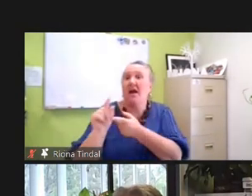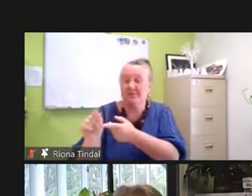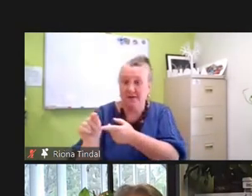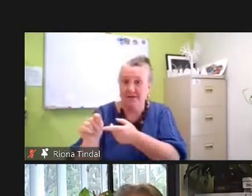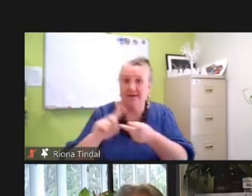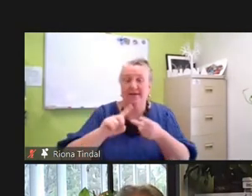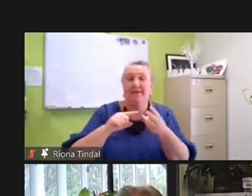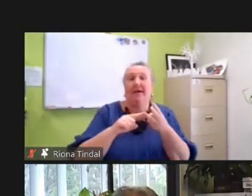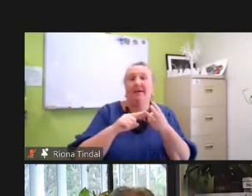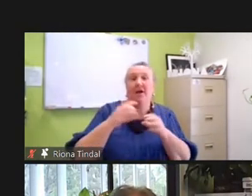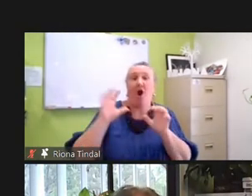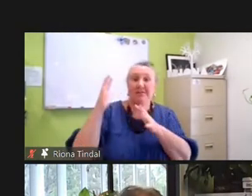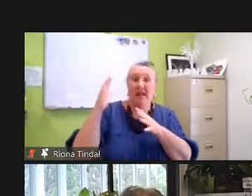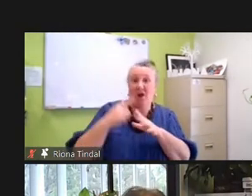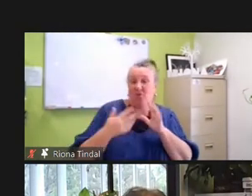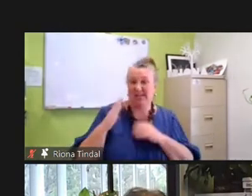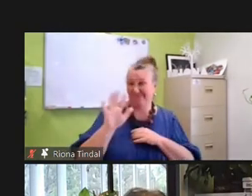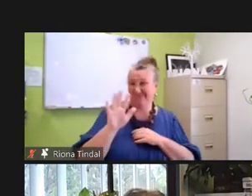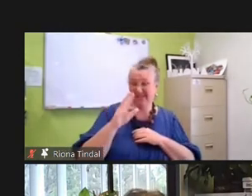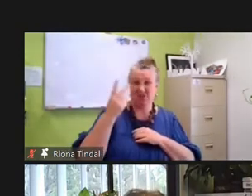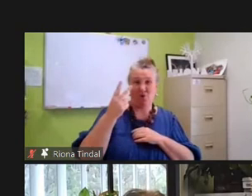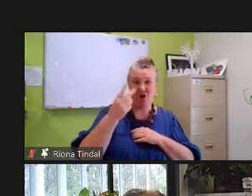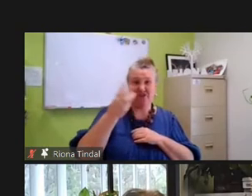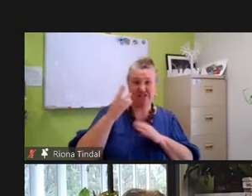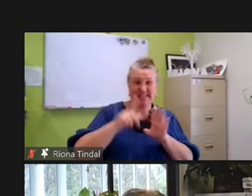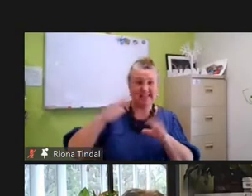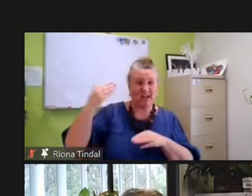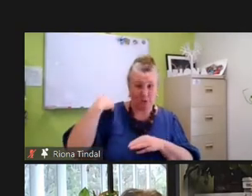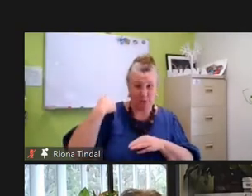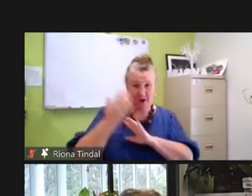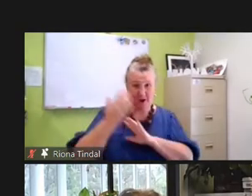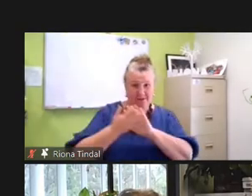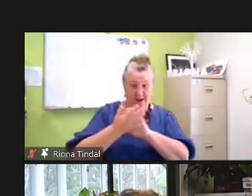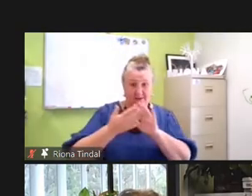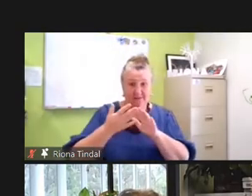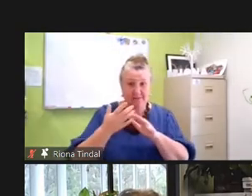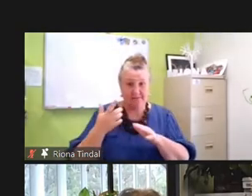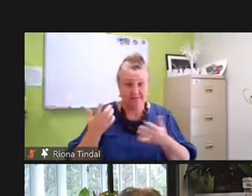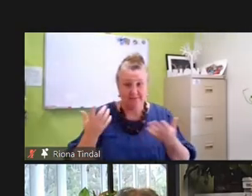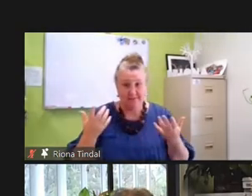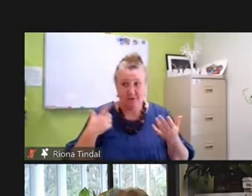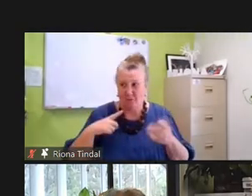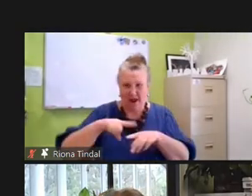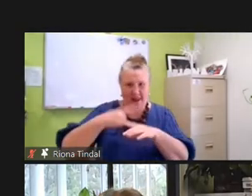the lens of art. It was only later, probably 12 or 13 years ago, that I actually started to